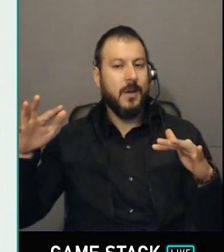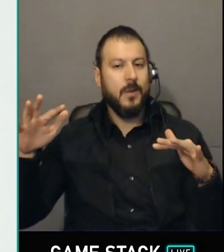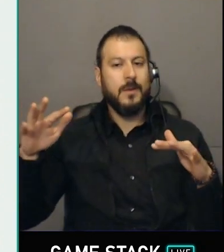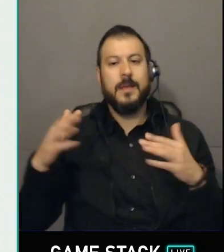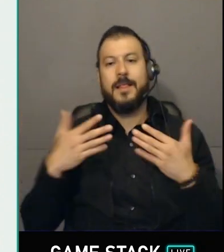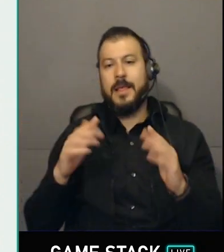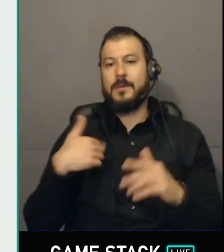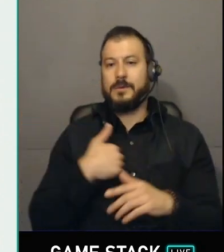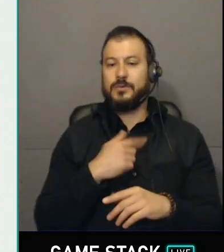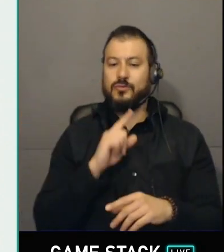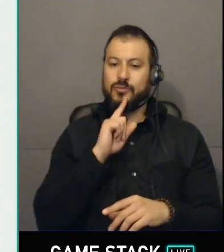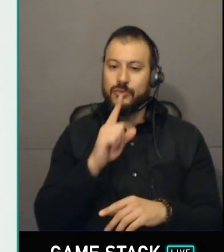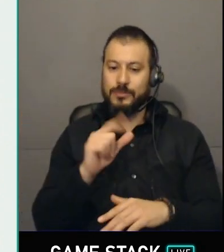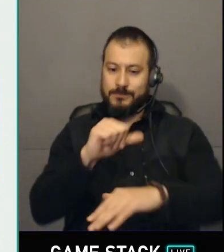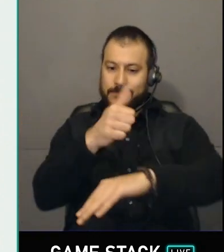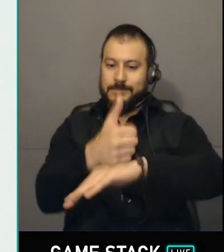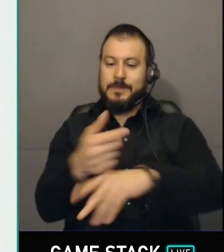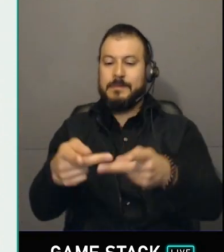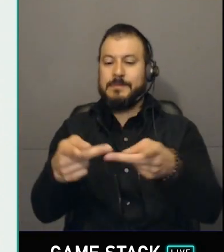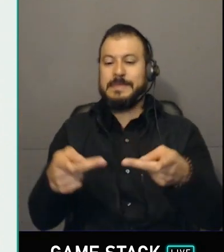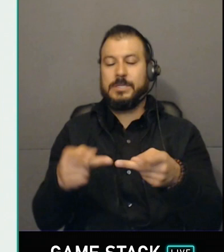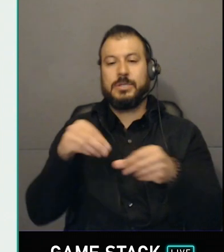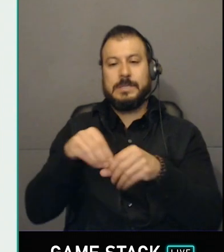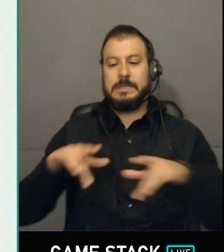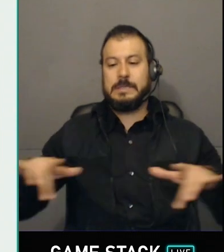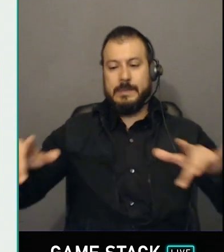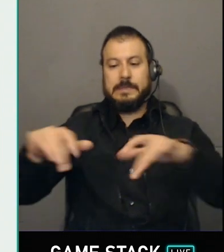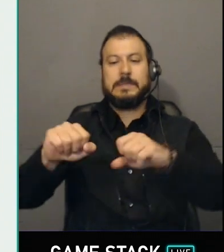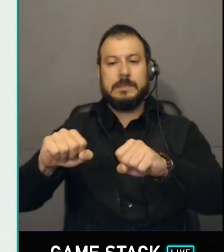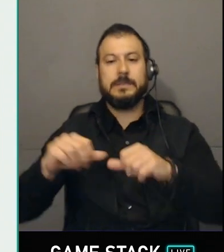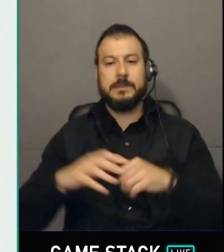true positions in space, pinpoint accurate.